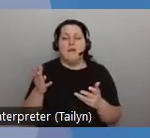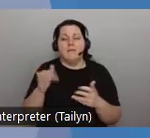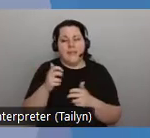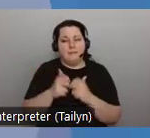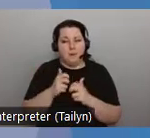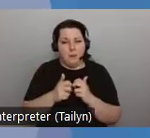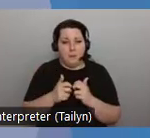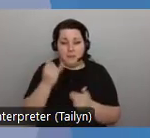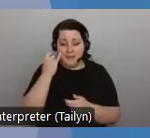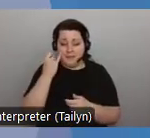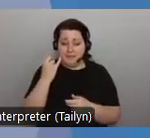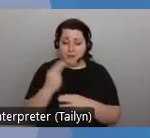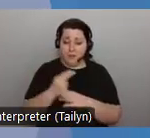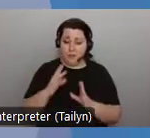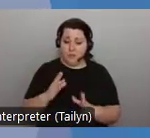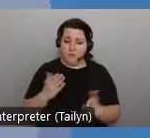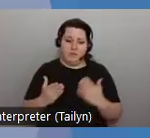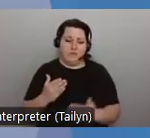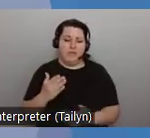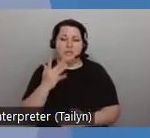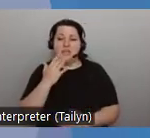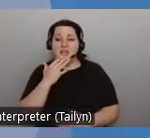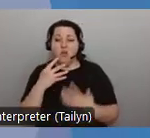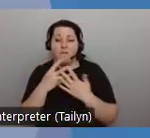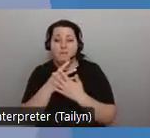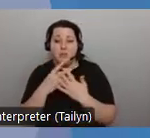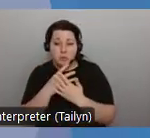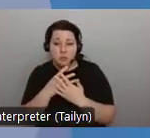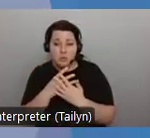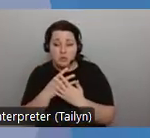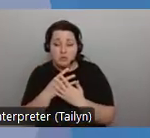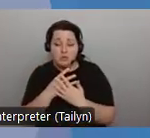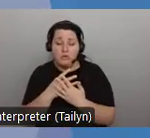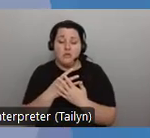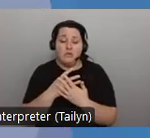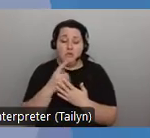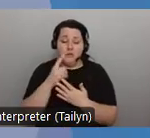especially on websites, but that can be a problem one either user, it has maybe a color filter,